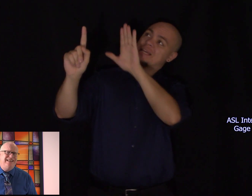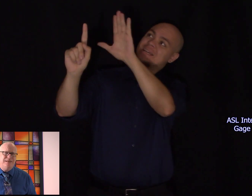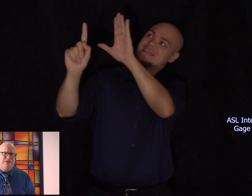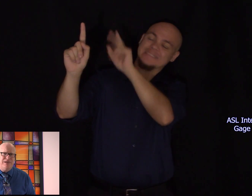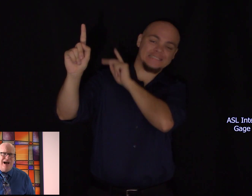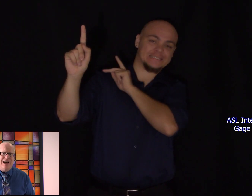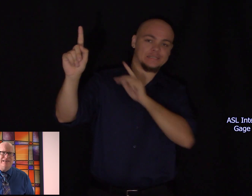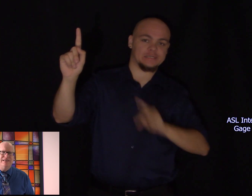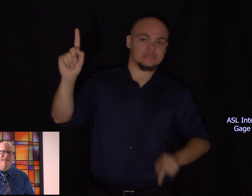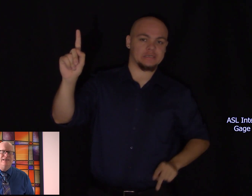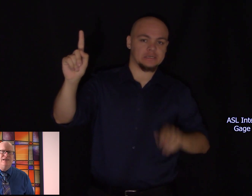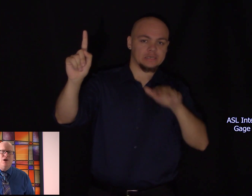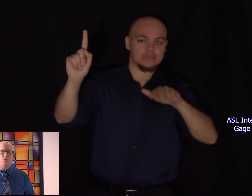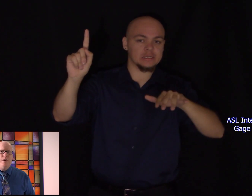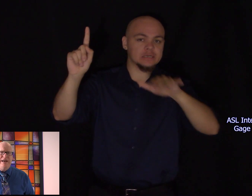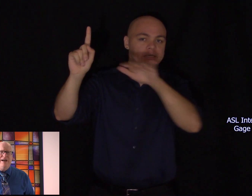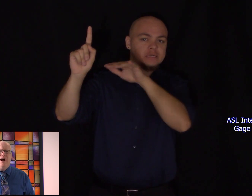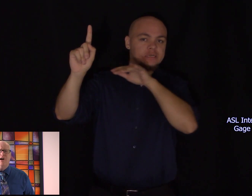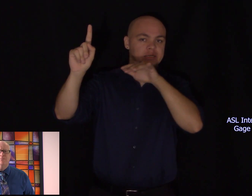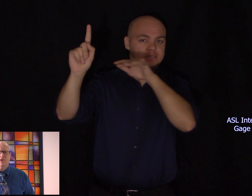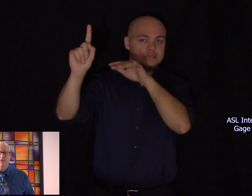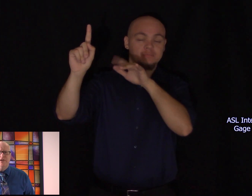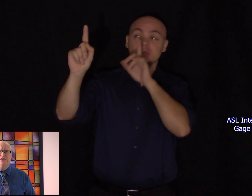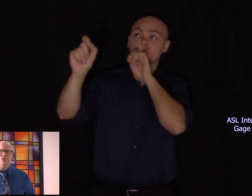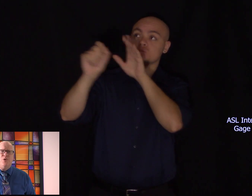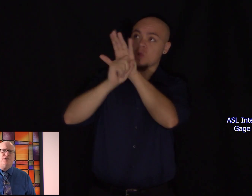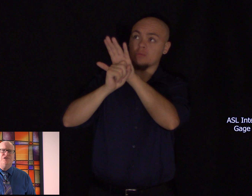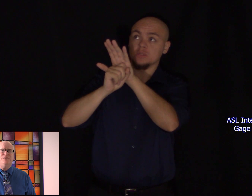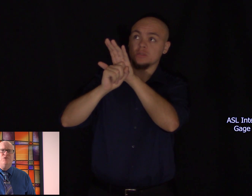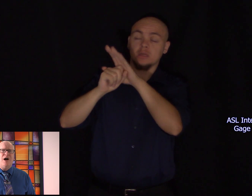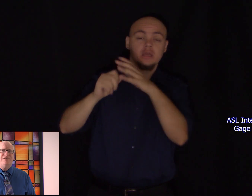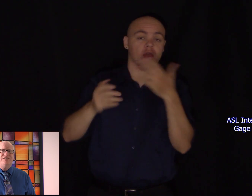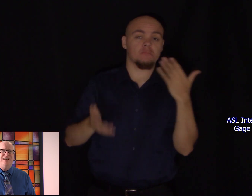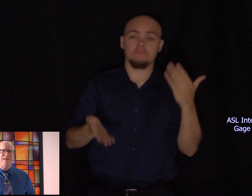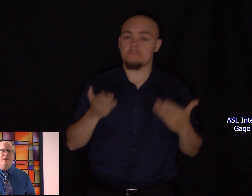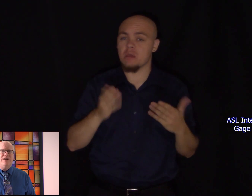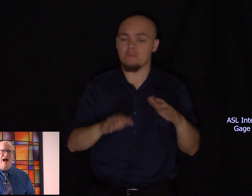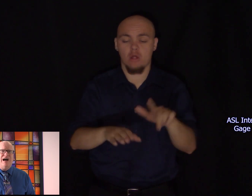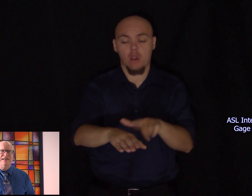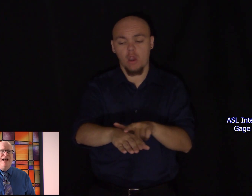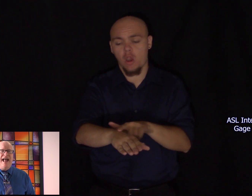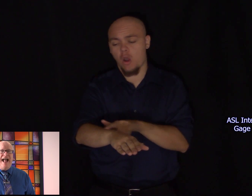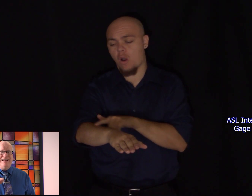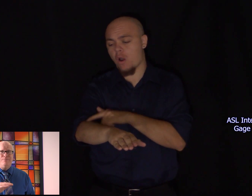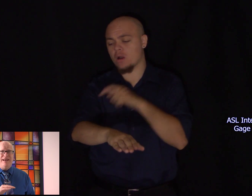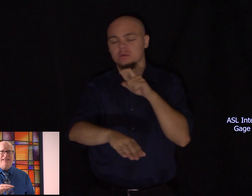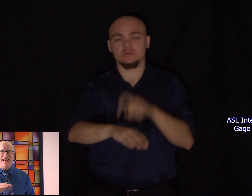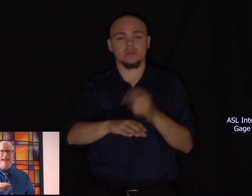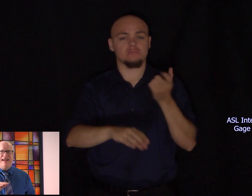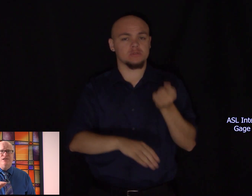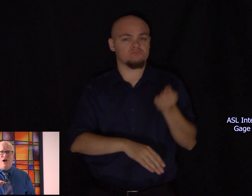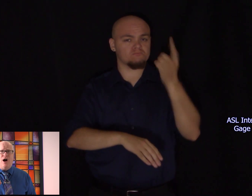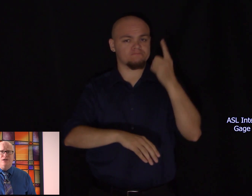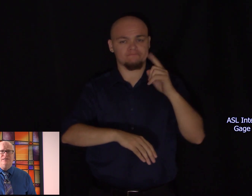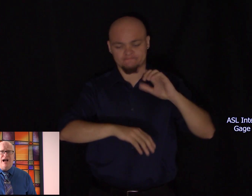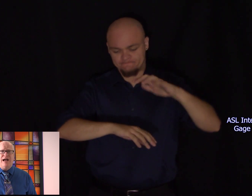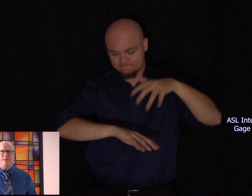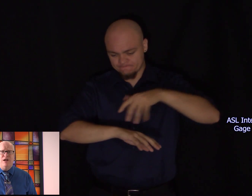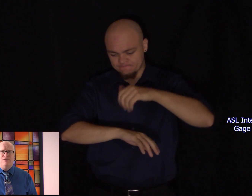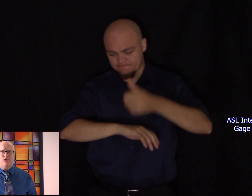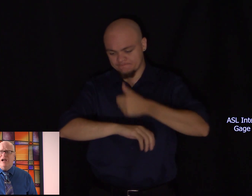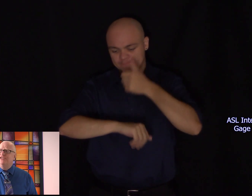kingdom of God we are moving towards the promised kingdom of God and it may take a long time for us